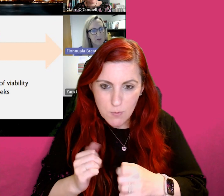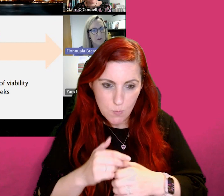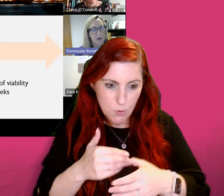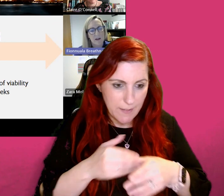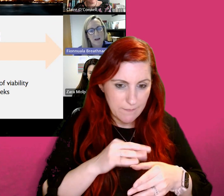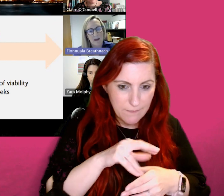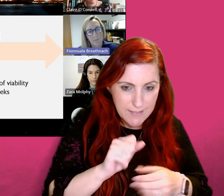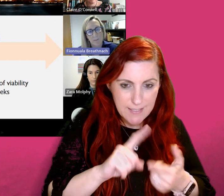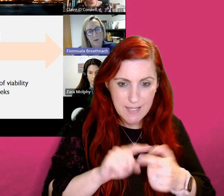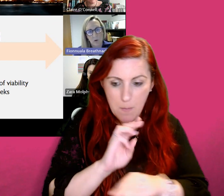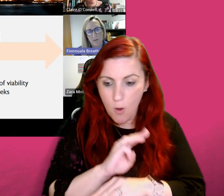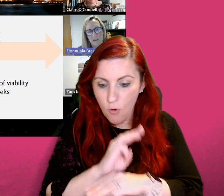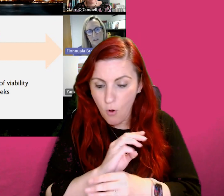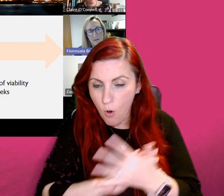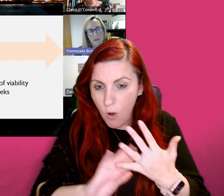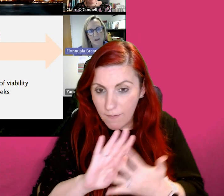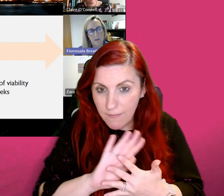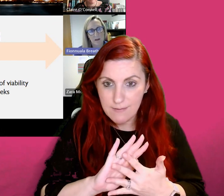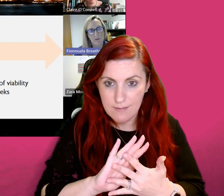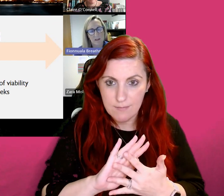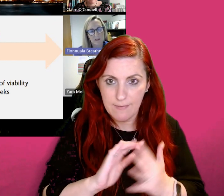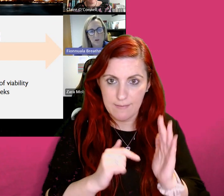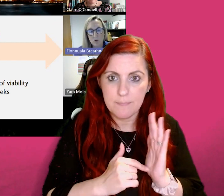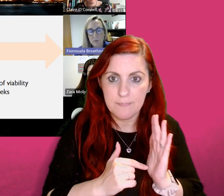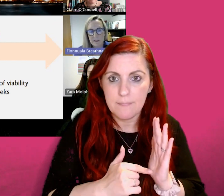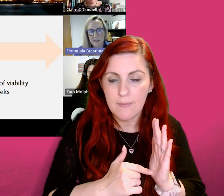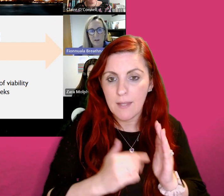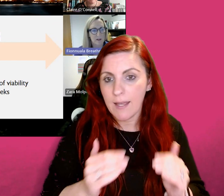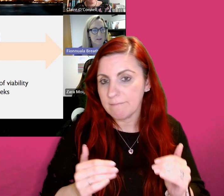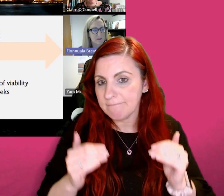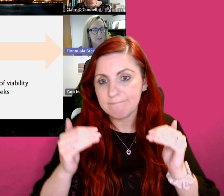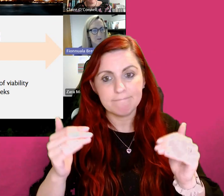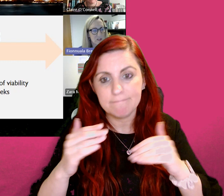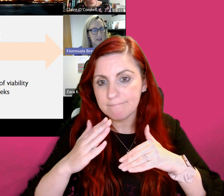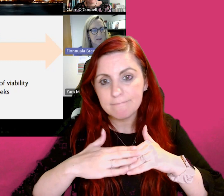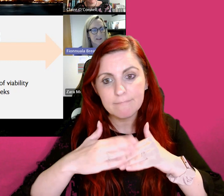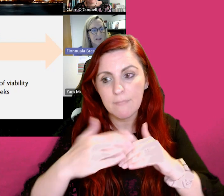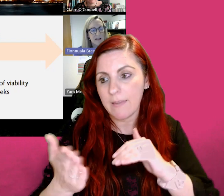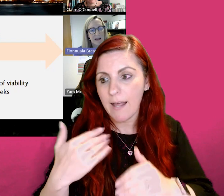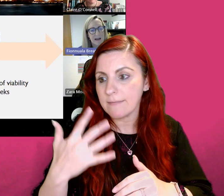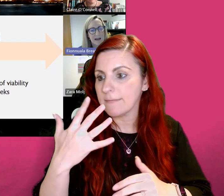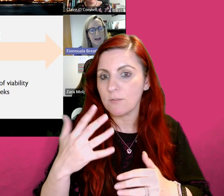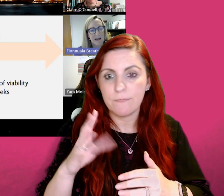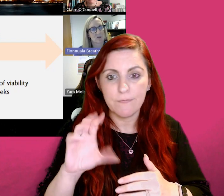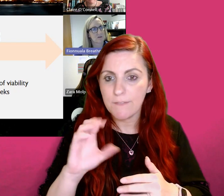mother um all of that has um Advanced enormously over the last five decades and the introduction